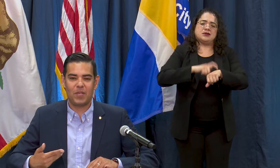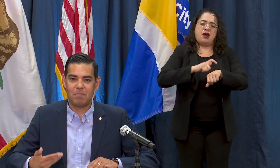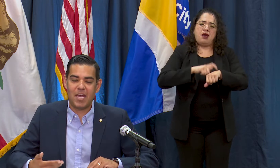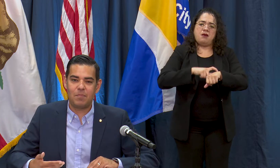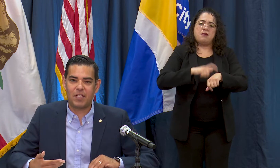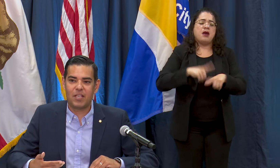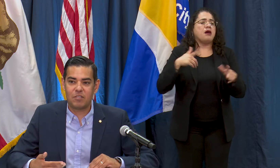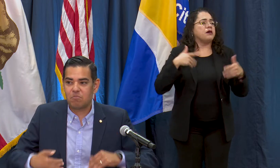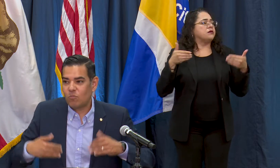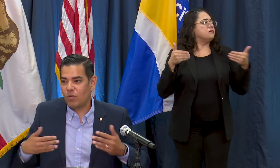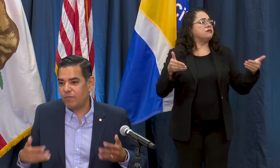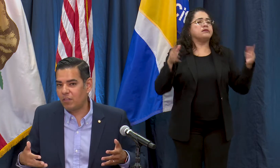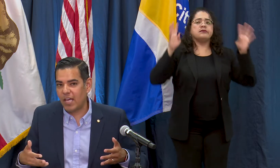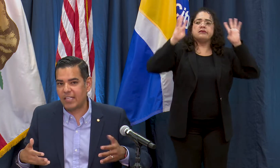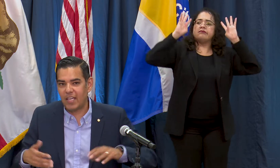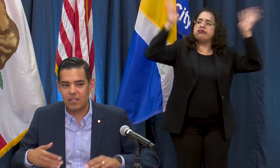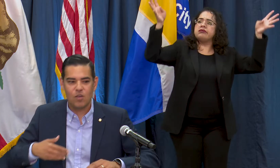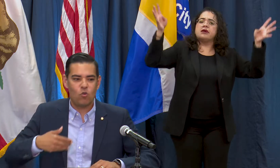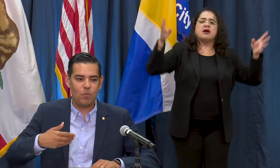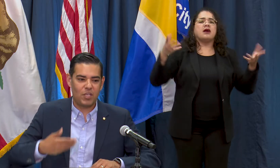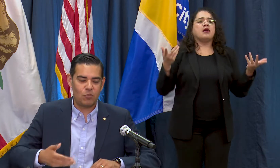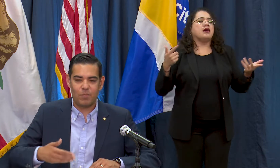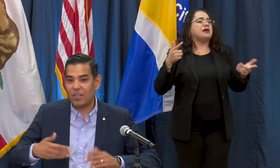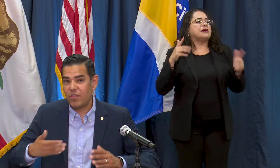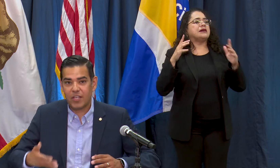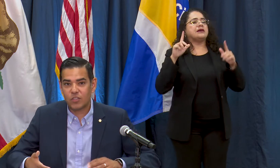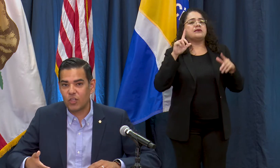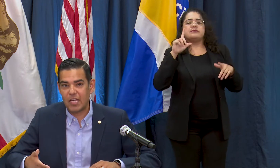being made because we feel like it or because we might think it's a good idea,